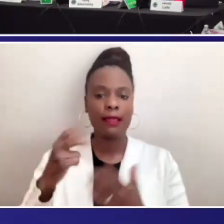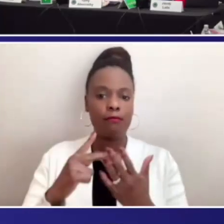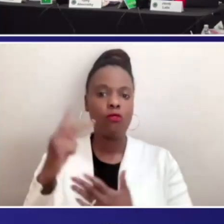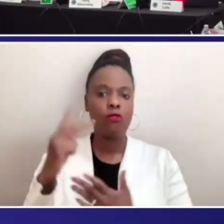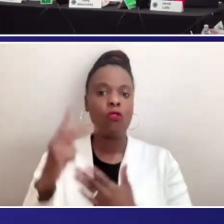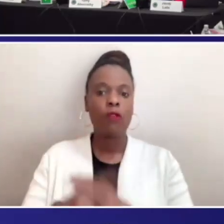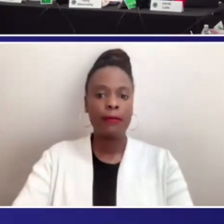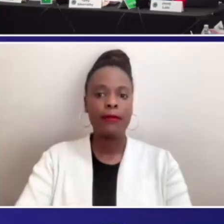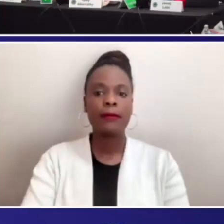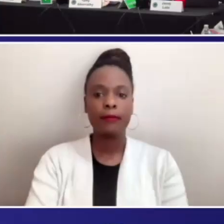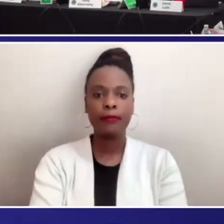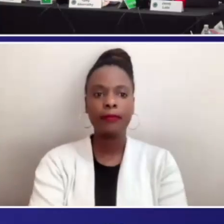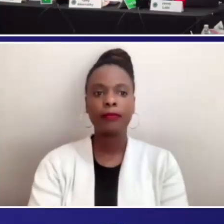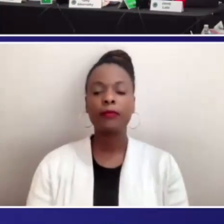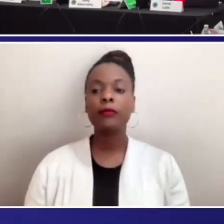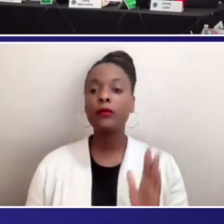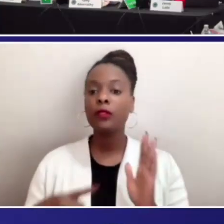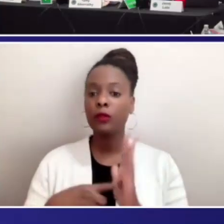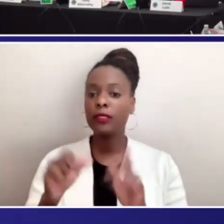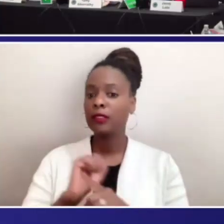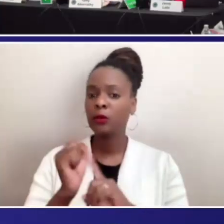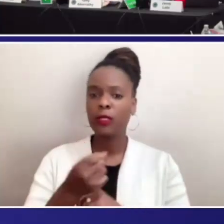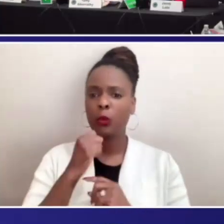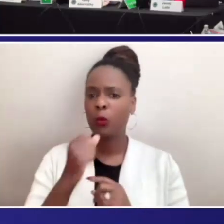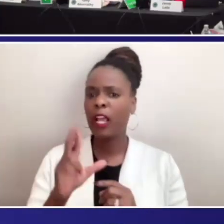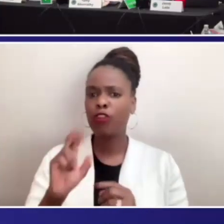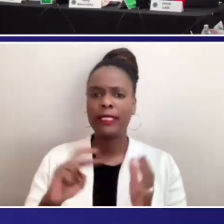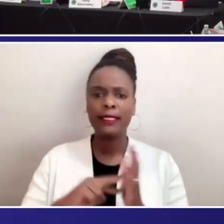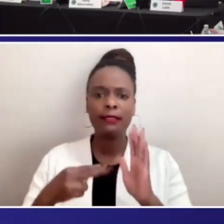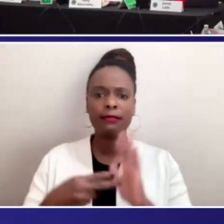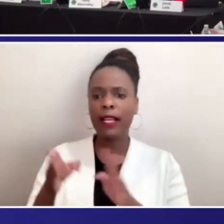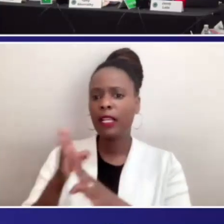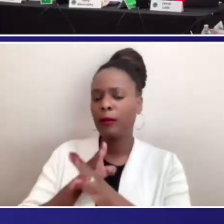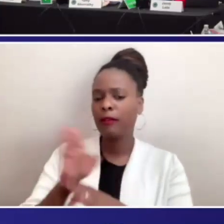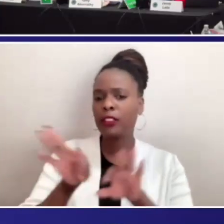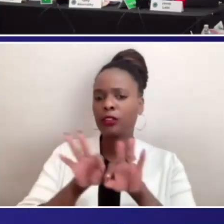So here we're not redefining a professional degree. We are clarifying that a